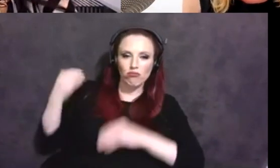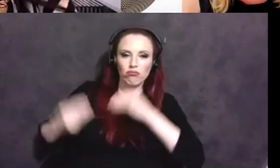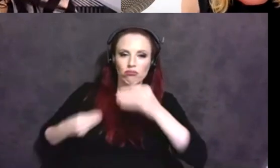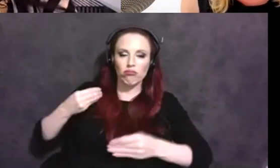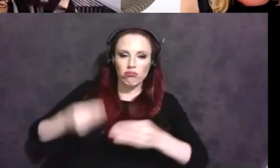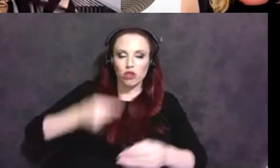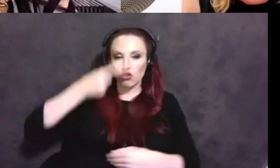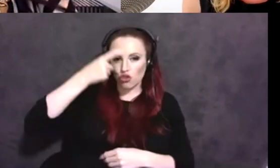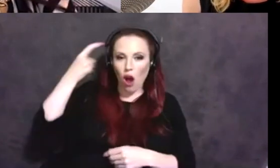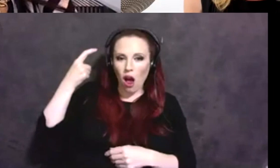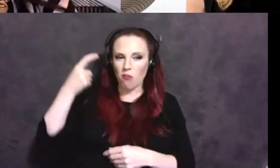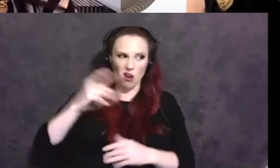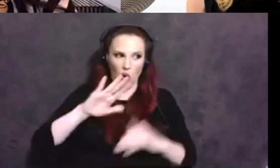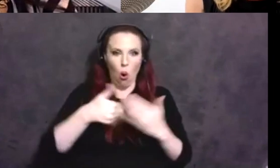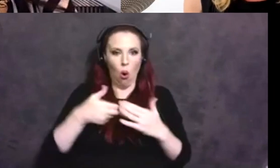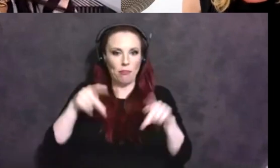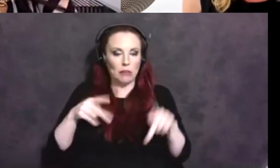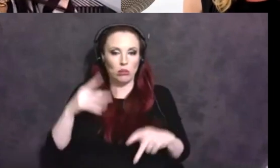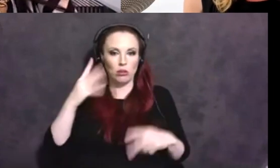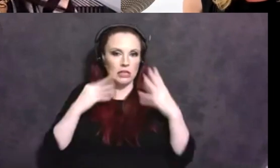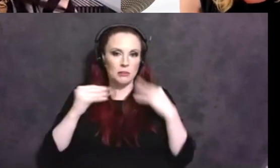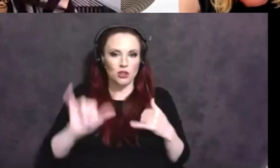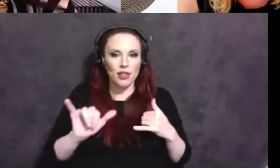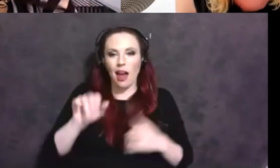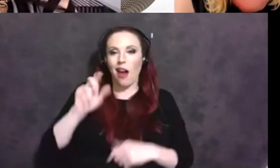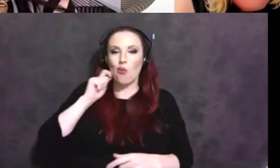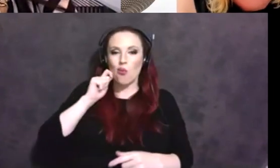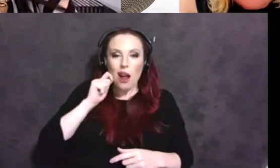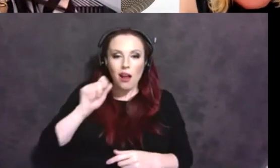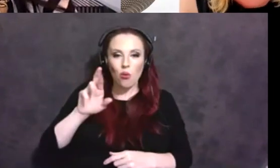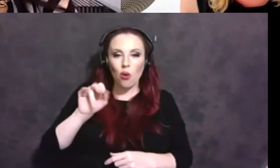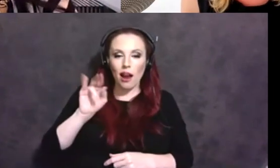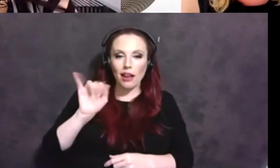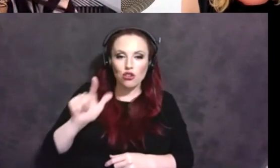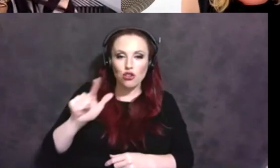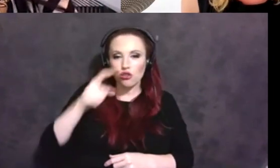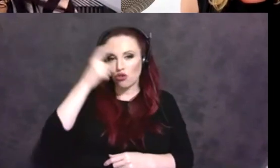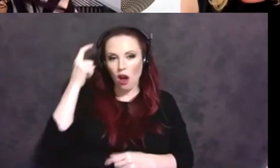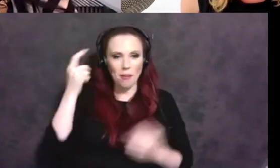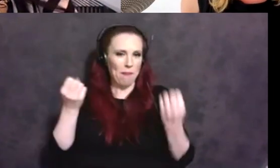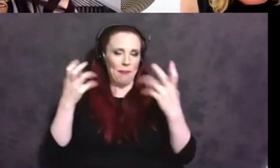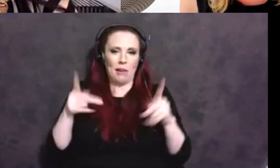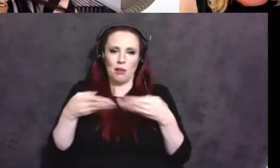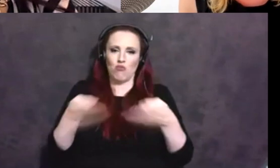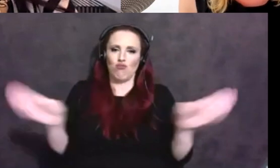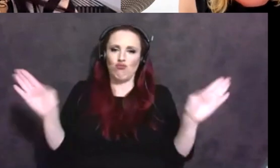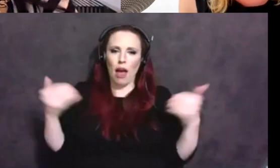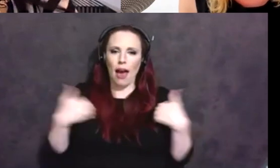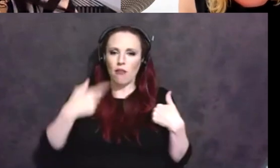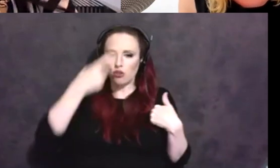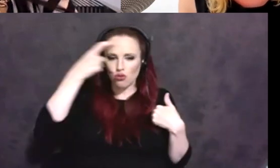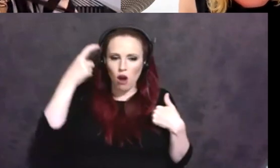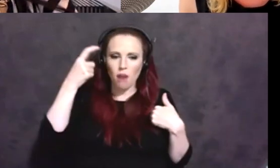builds upon episode 8 where we talk with Michael Thomas about intergenerational trauma and